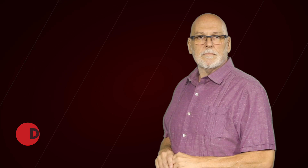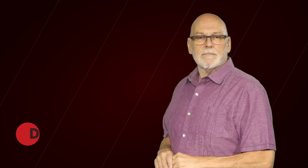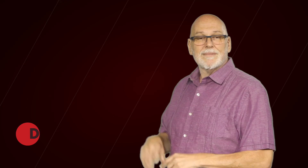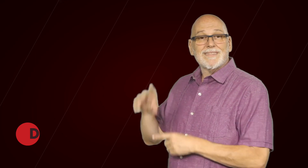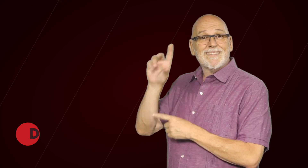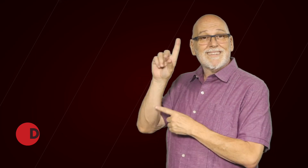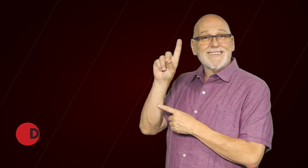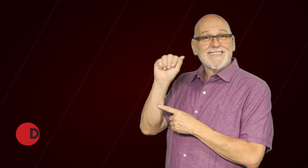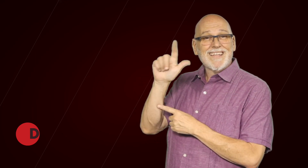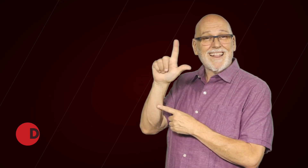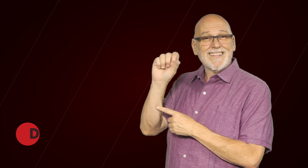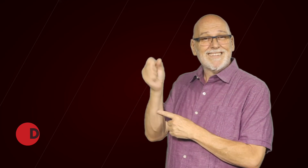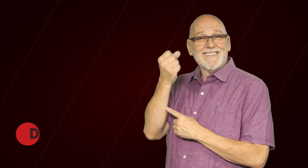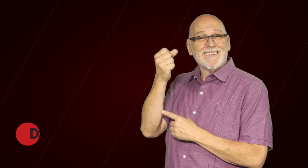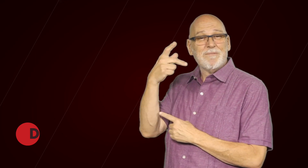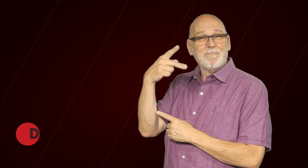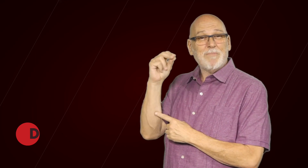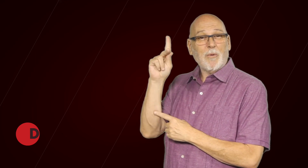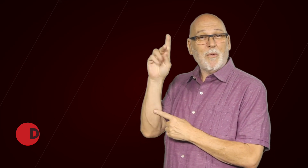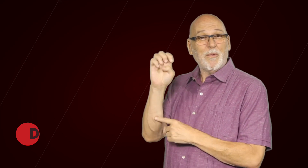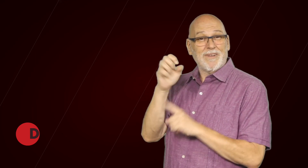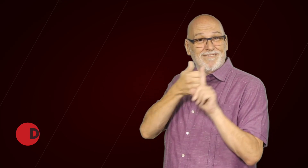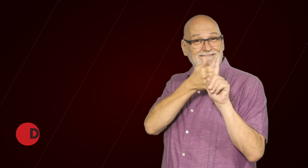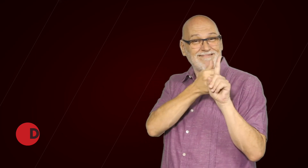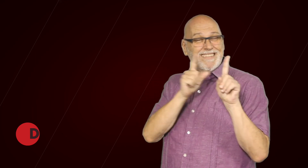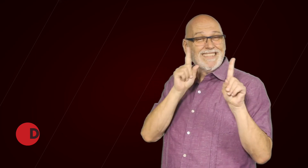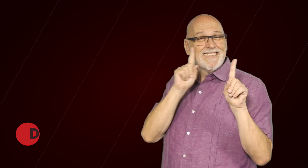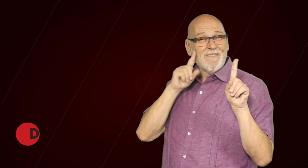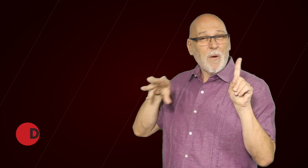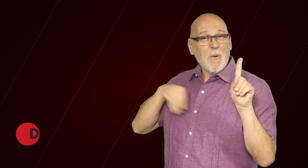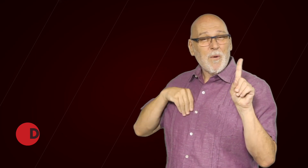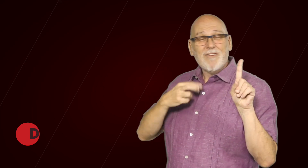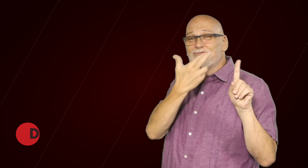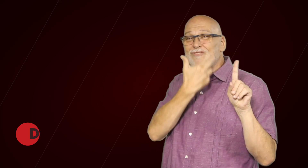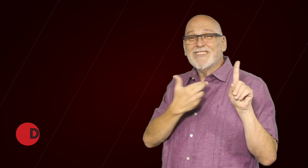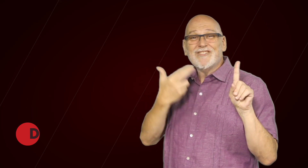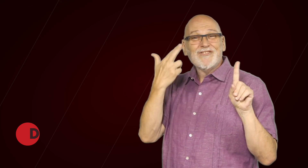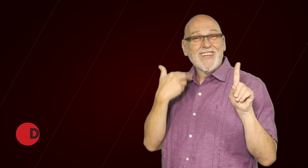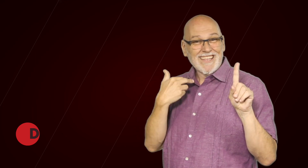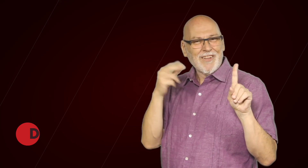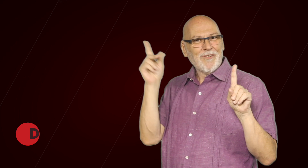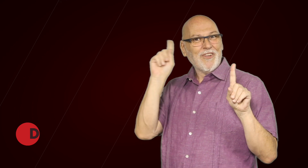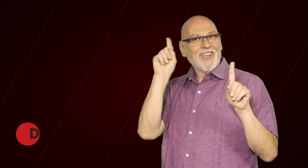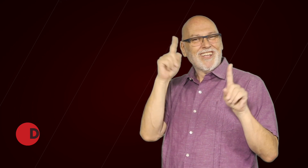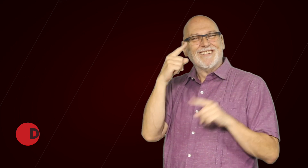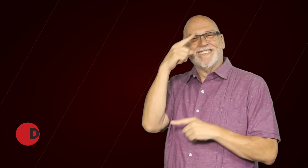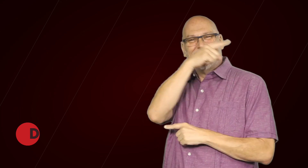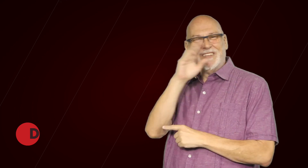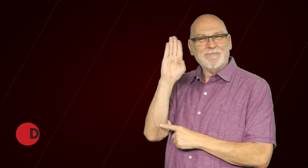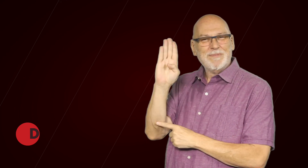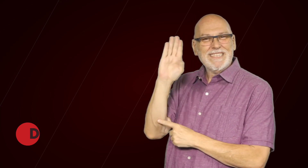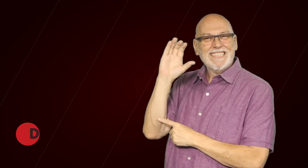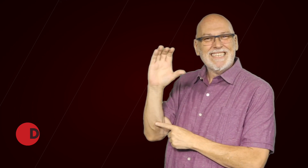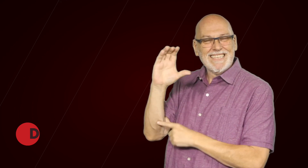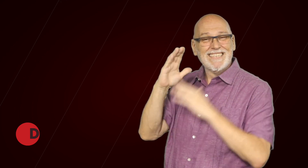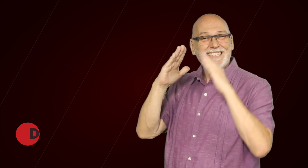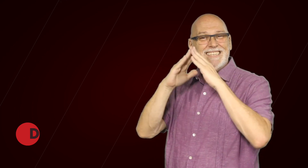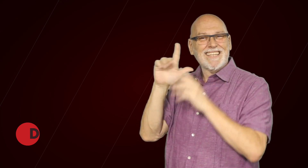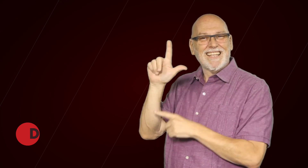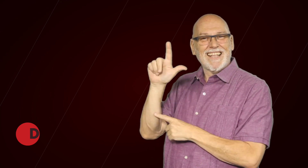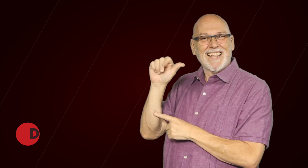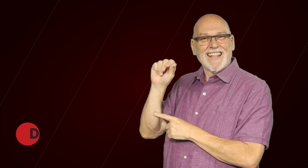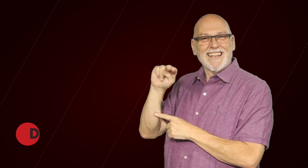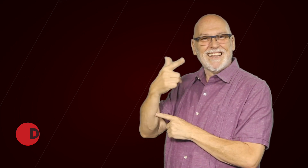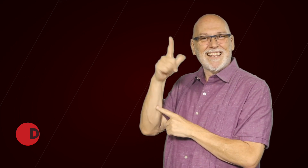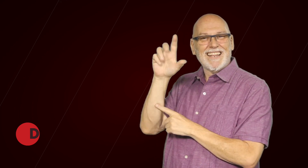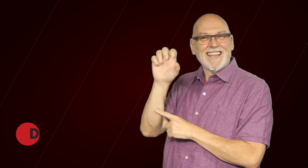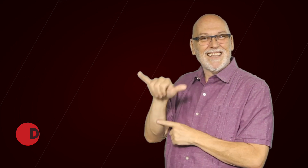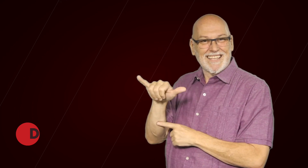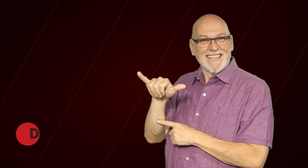[ANSELMO]: Dal’s Poke is a Deaf-owned restaurant in Langley, BC owned